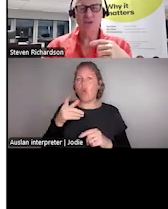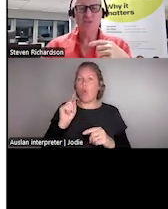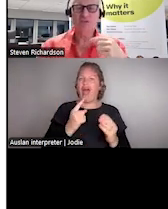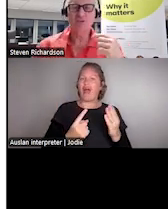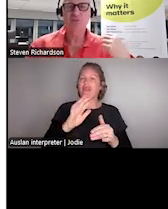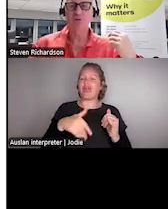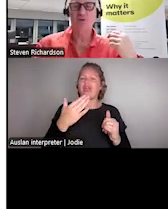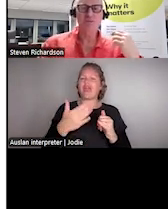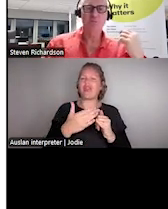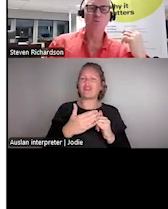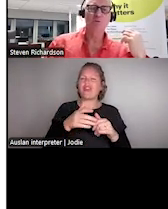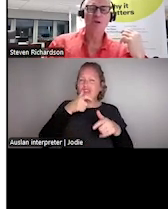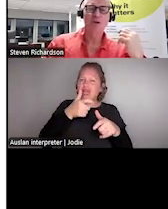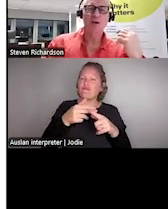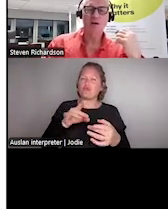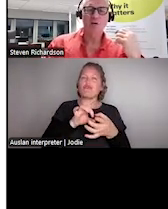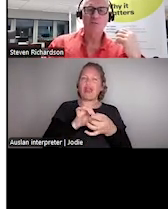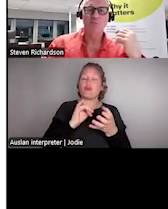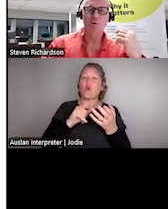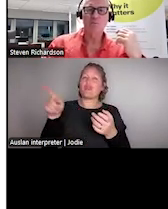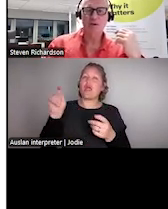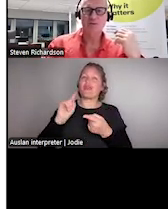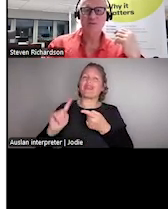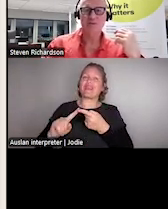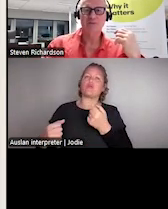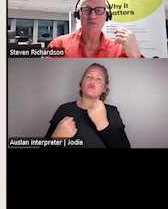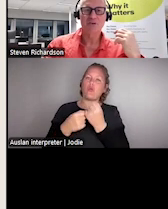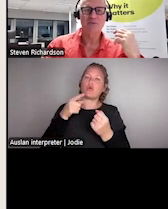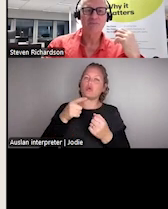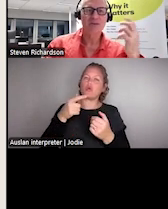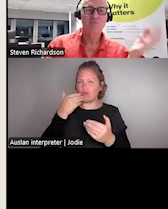relationships for ongoing support of your work and practice into the future.